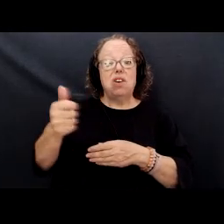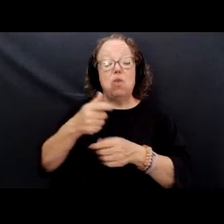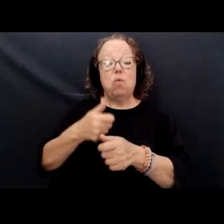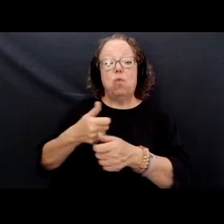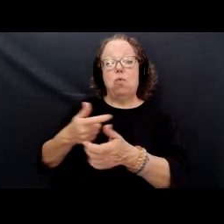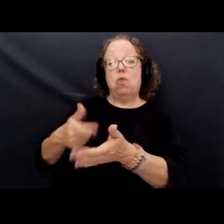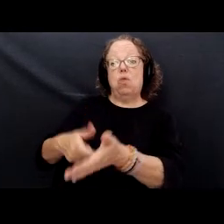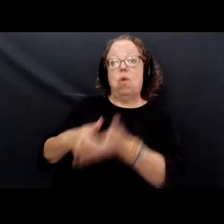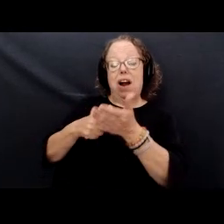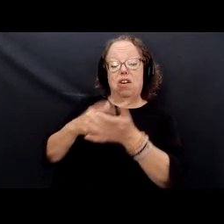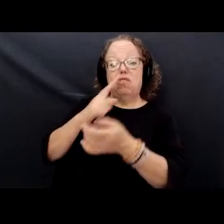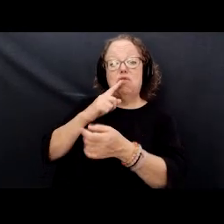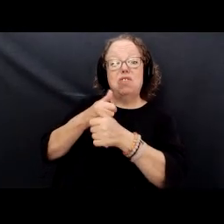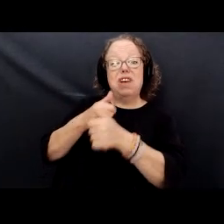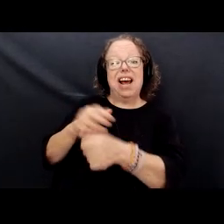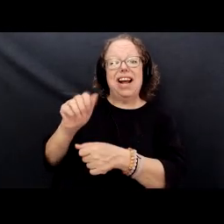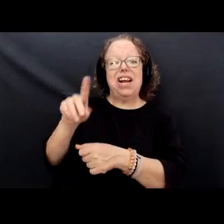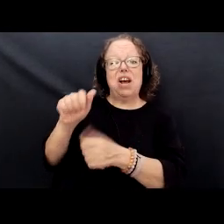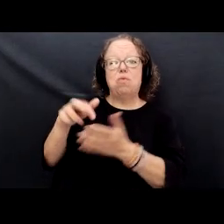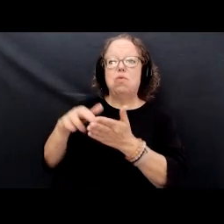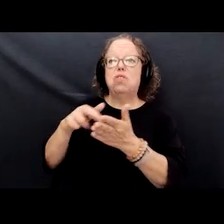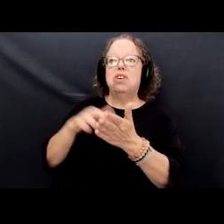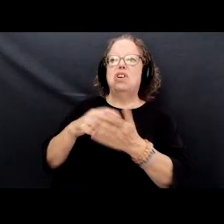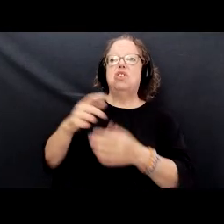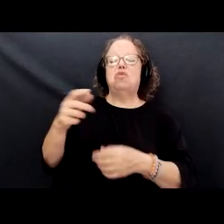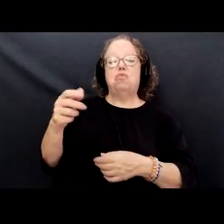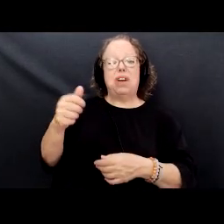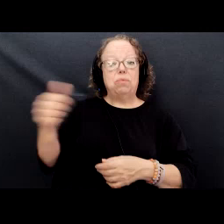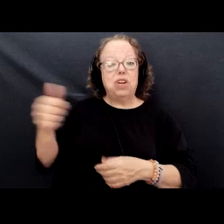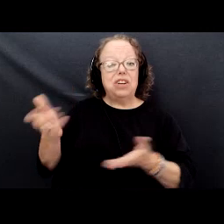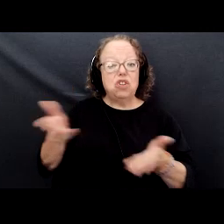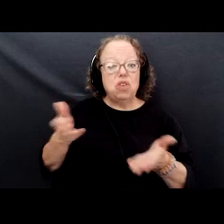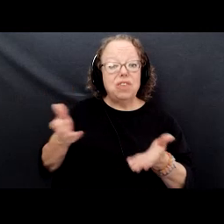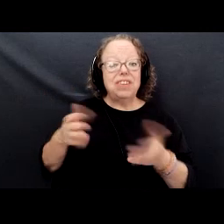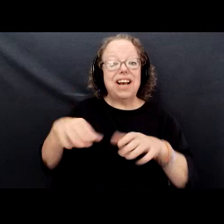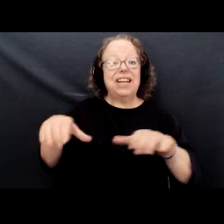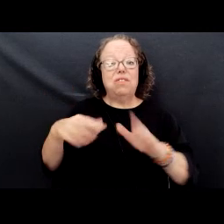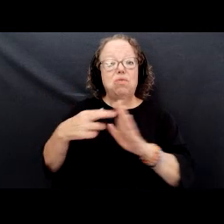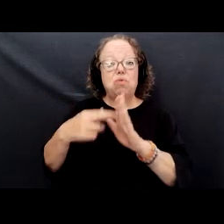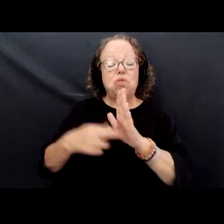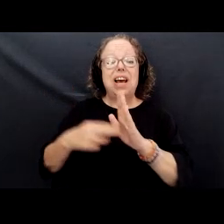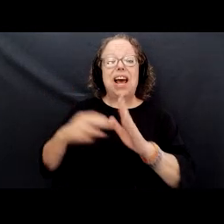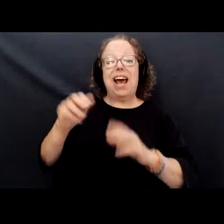rules in all transportation services, activities, and programs. AOT is dedicated to ensuring that